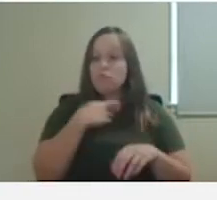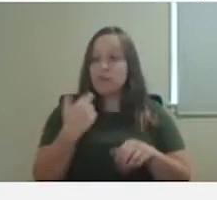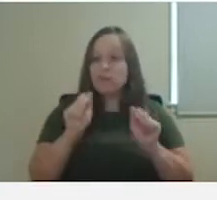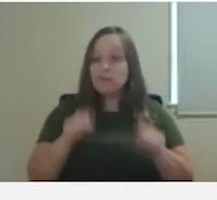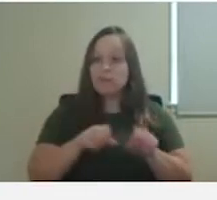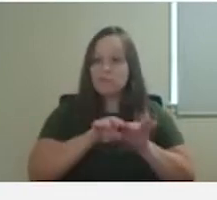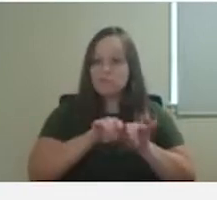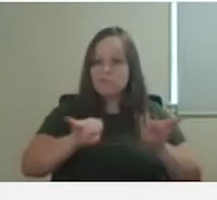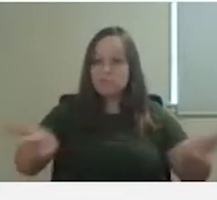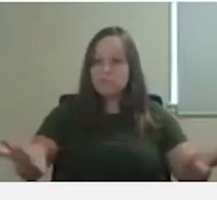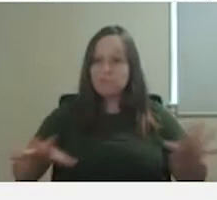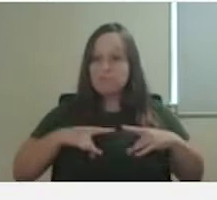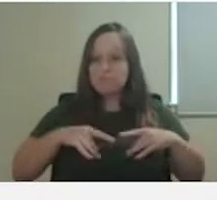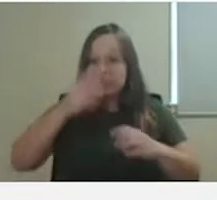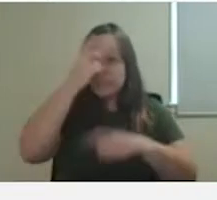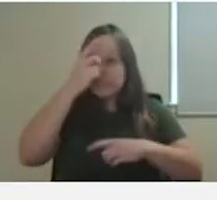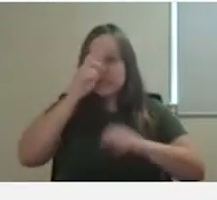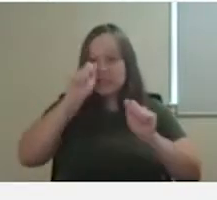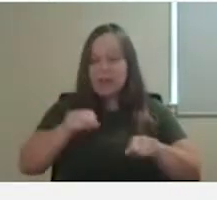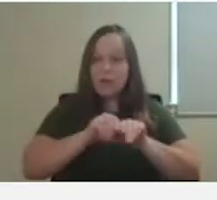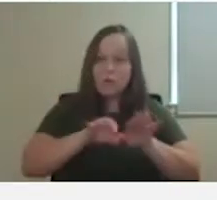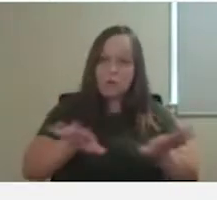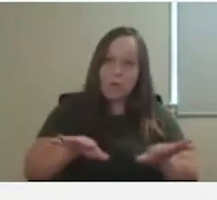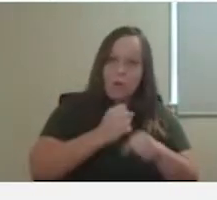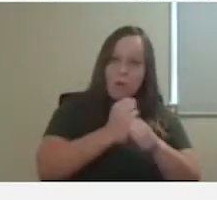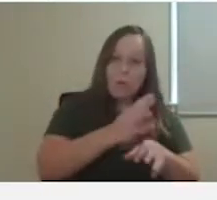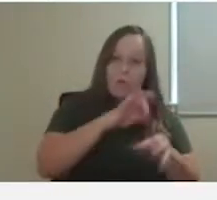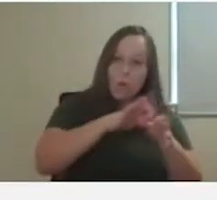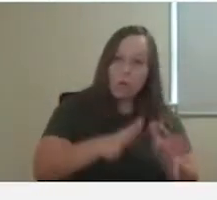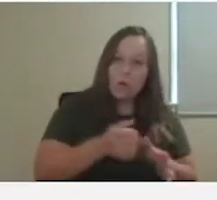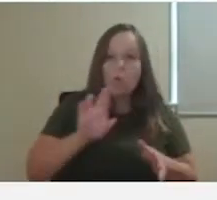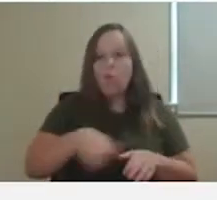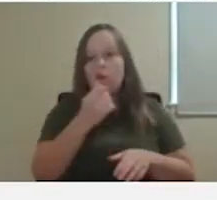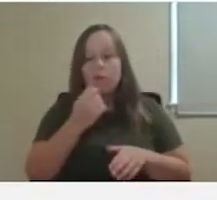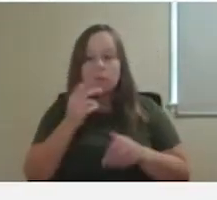a disease that may cause illness to a voter or other members of the public.